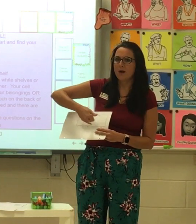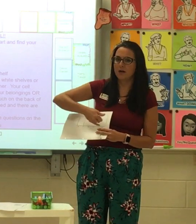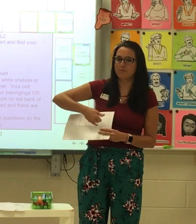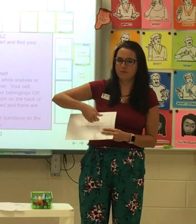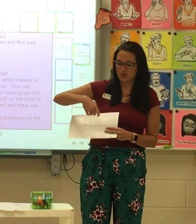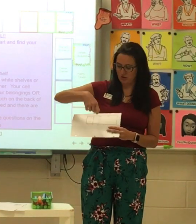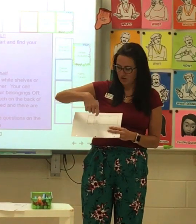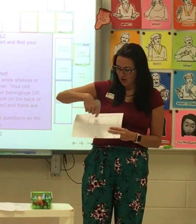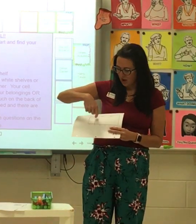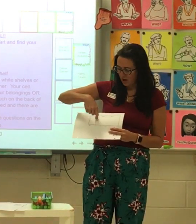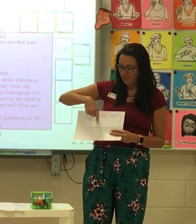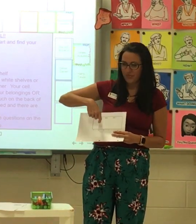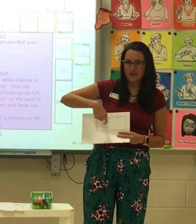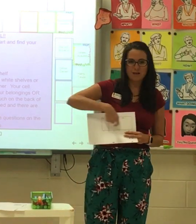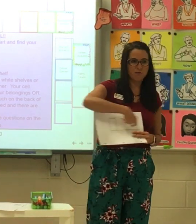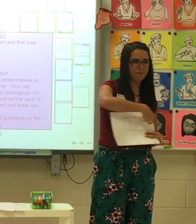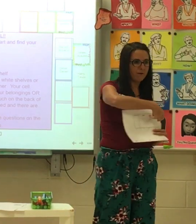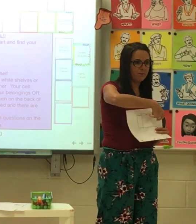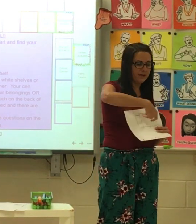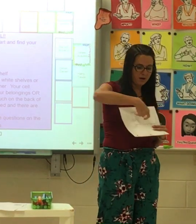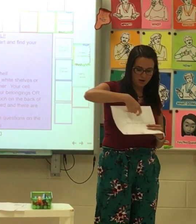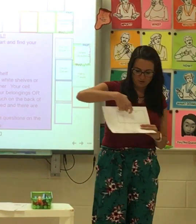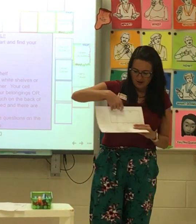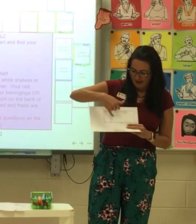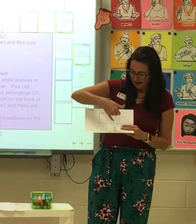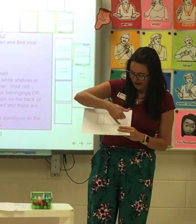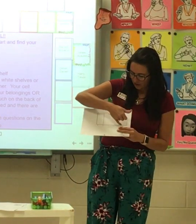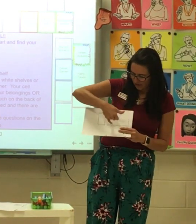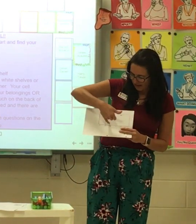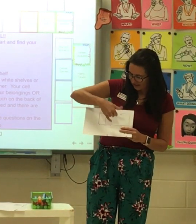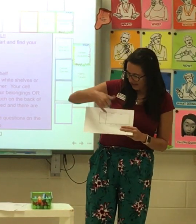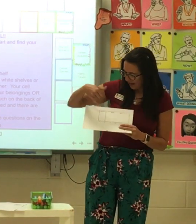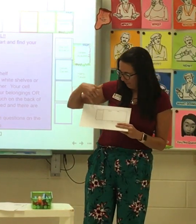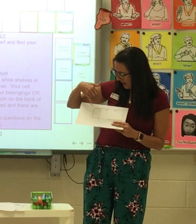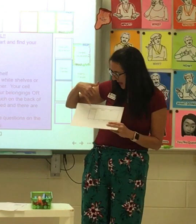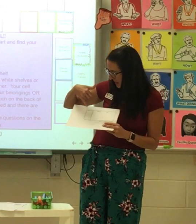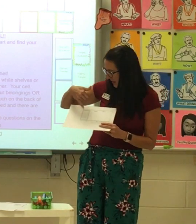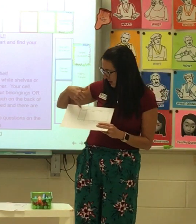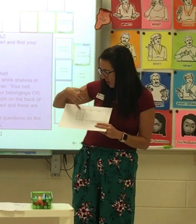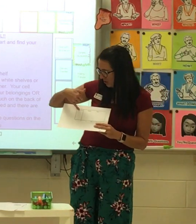bottom too but the name you prefer to be called and your last name and then also